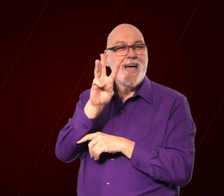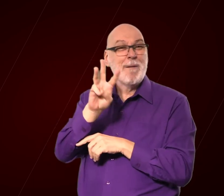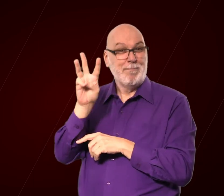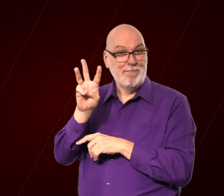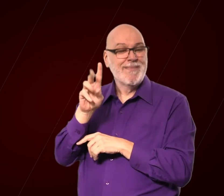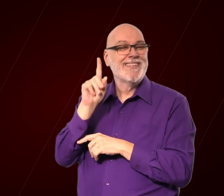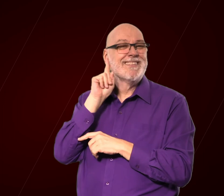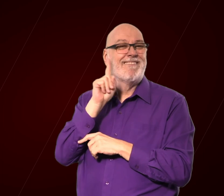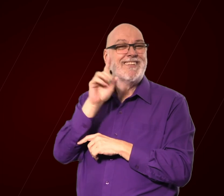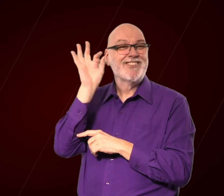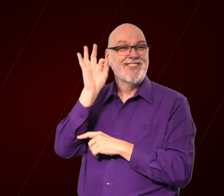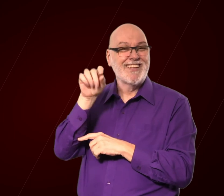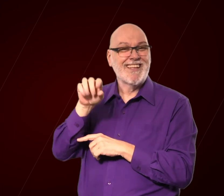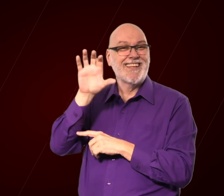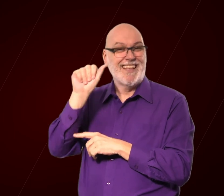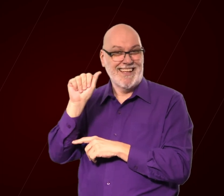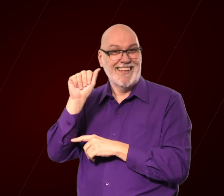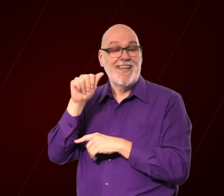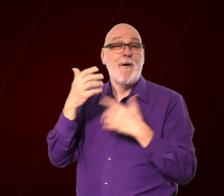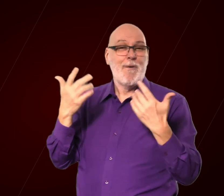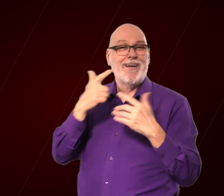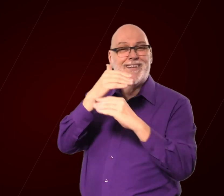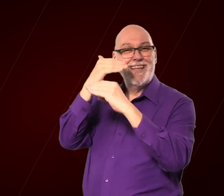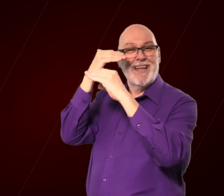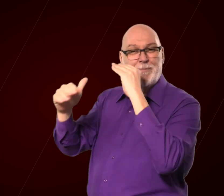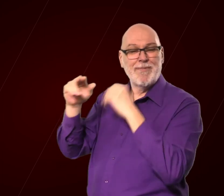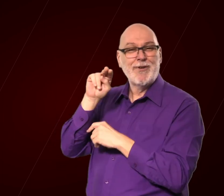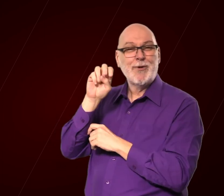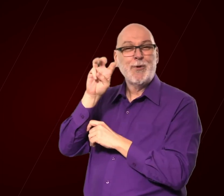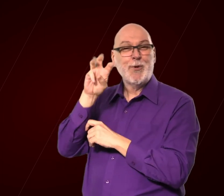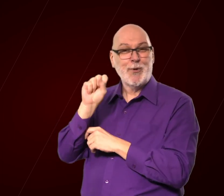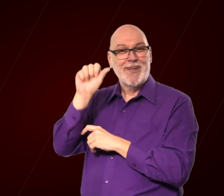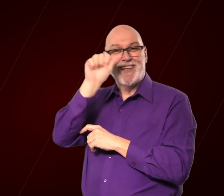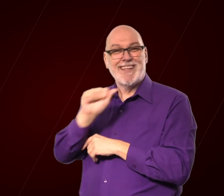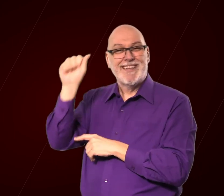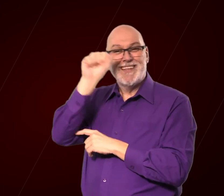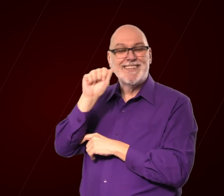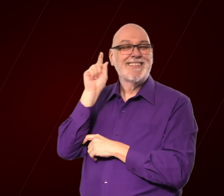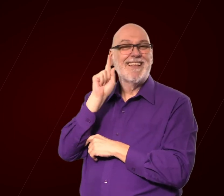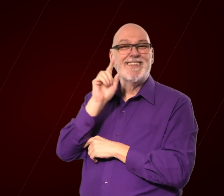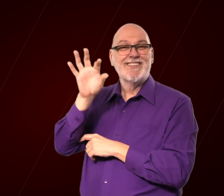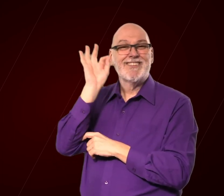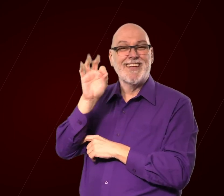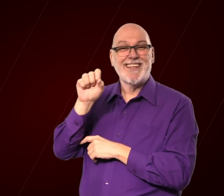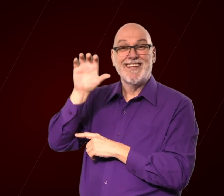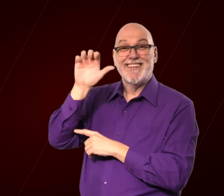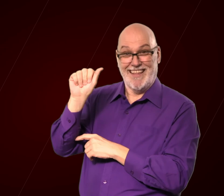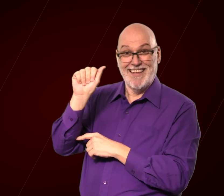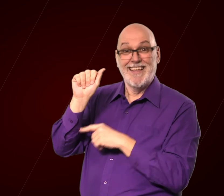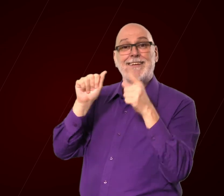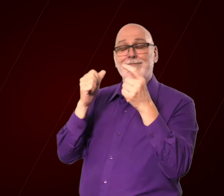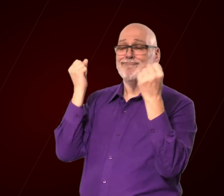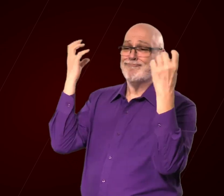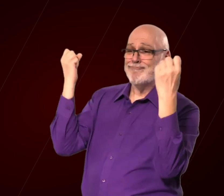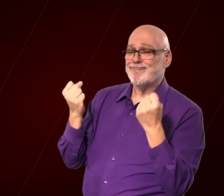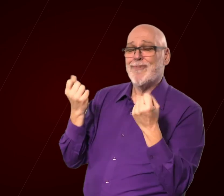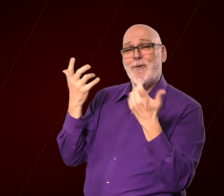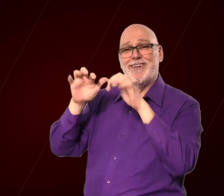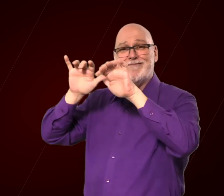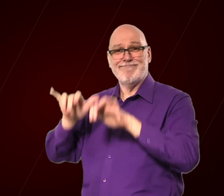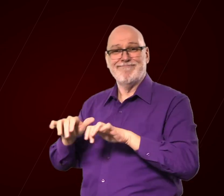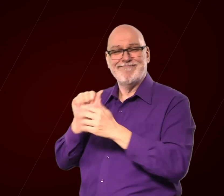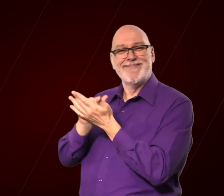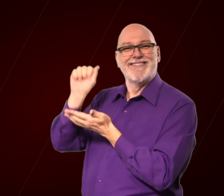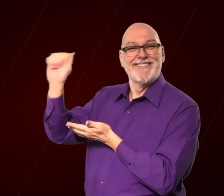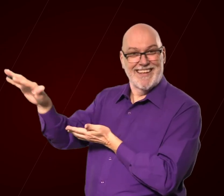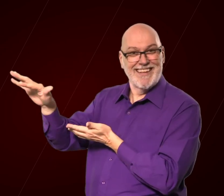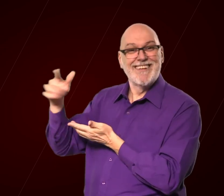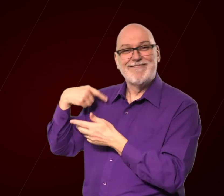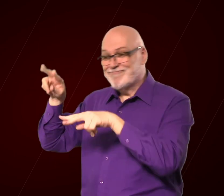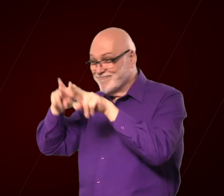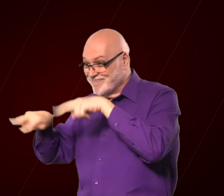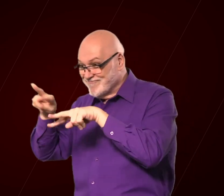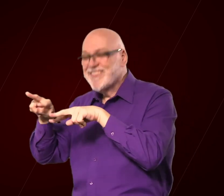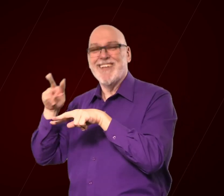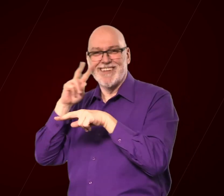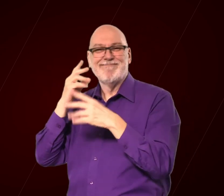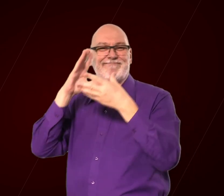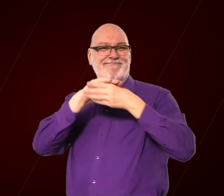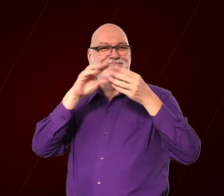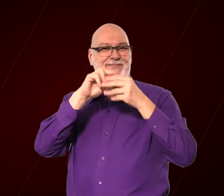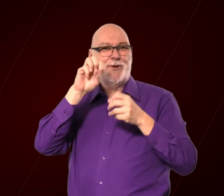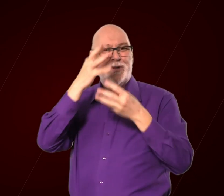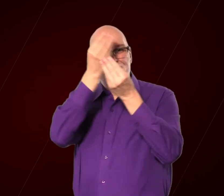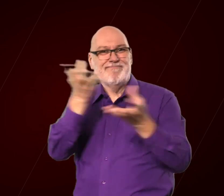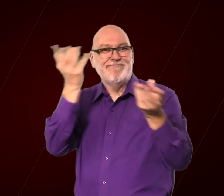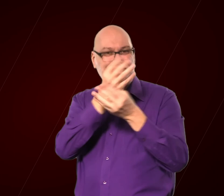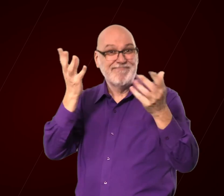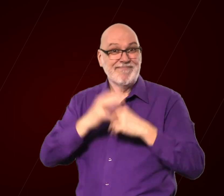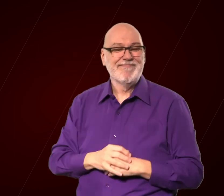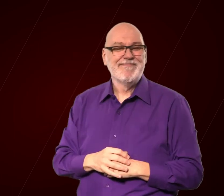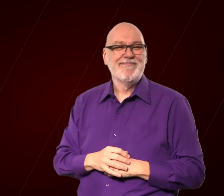www.DeafDots.ca or email to news@deafdots.ca.